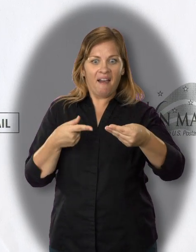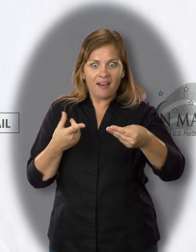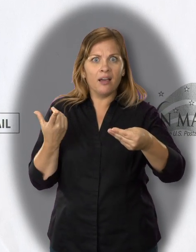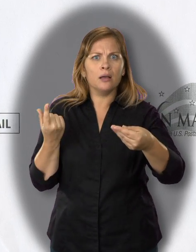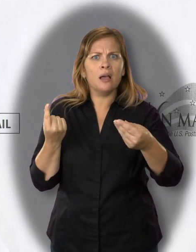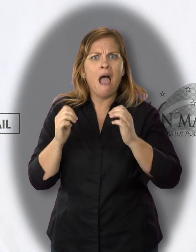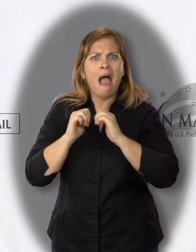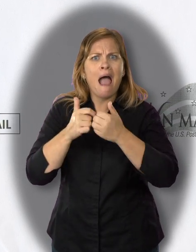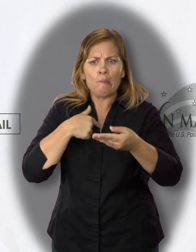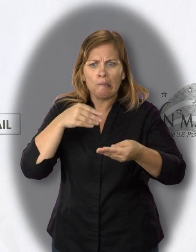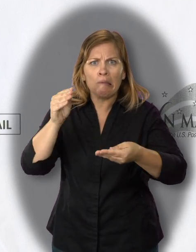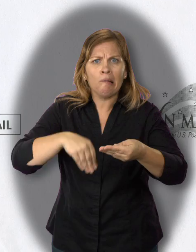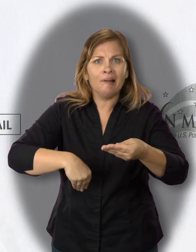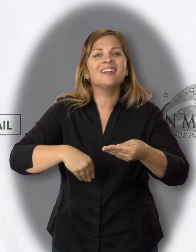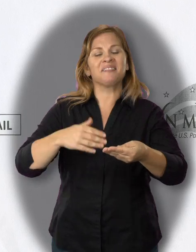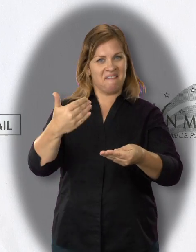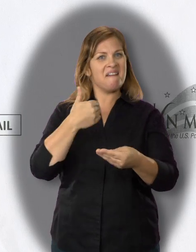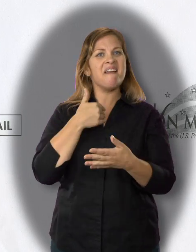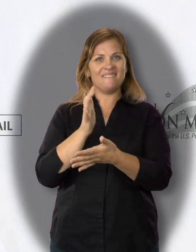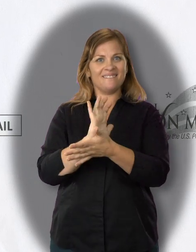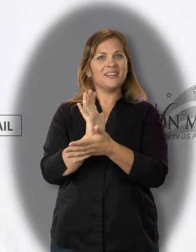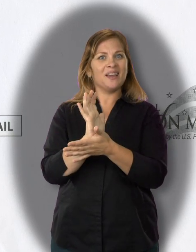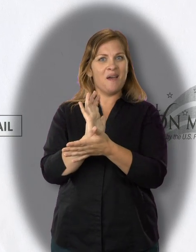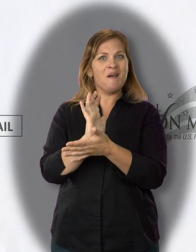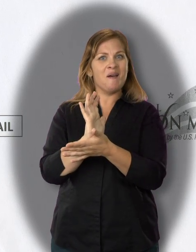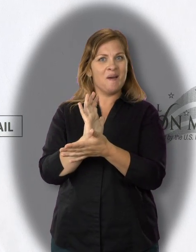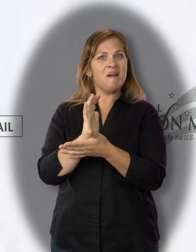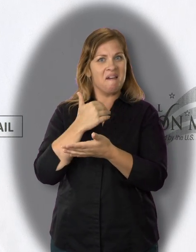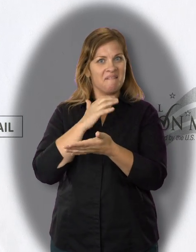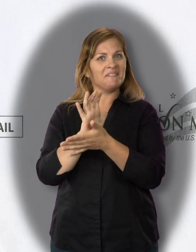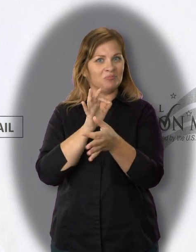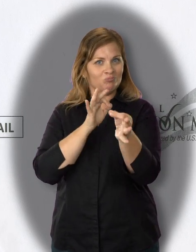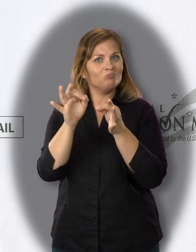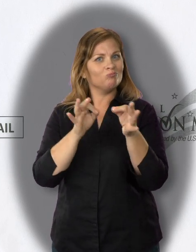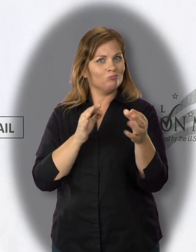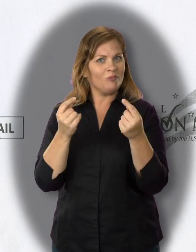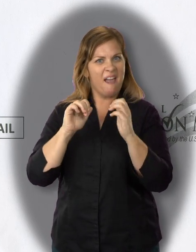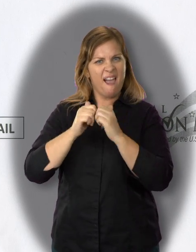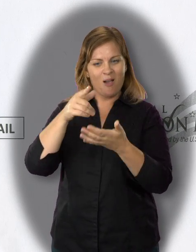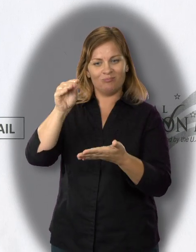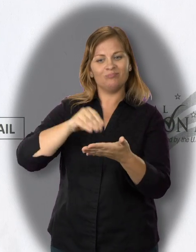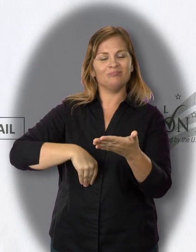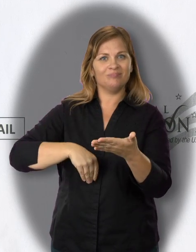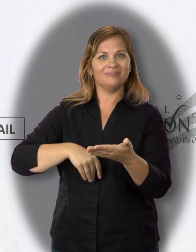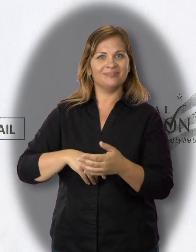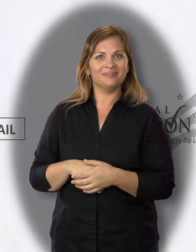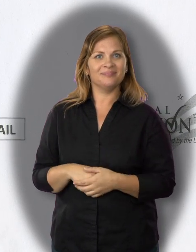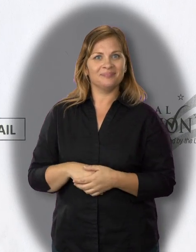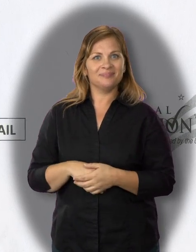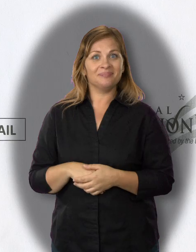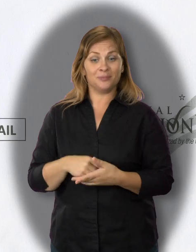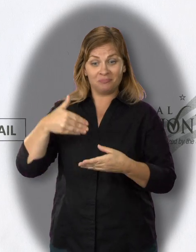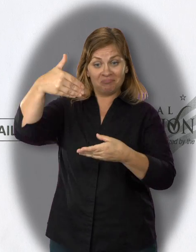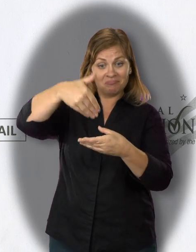When it arrives, watch another video for instructions on what to do with everything that comes in the packet. That's it!